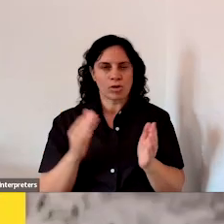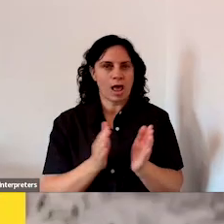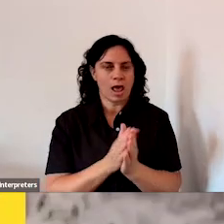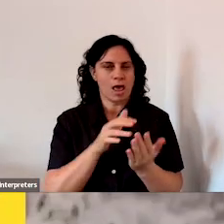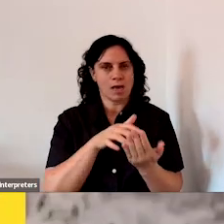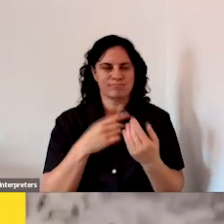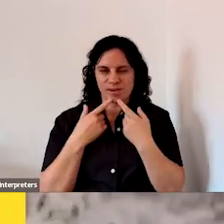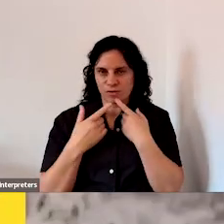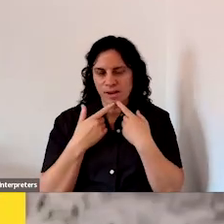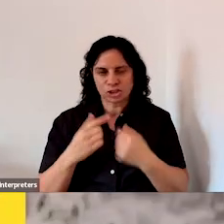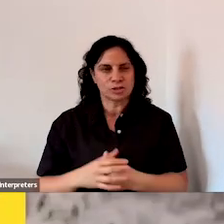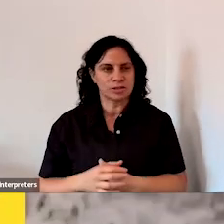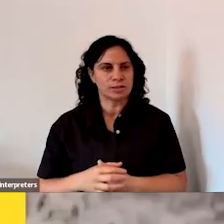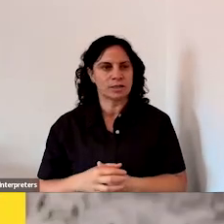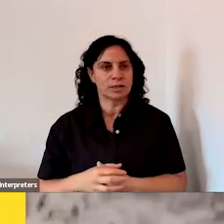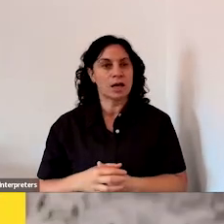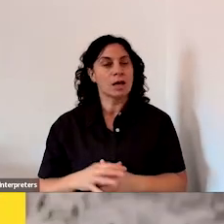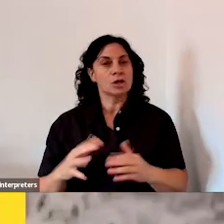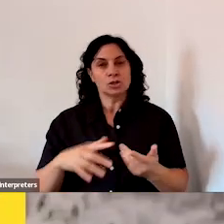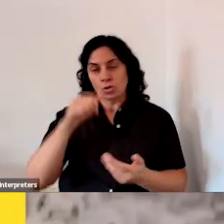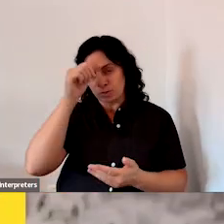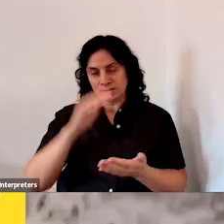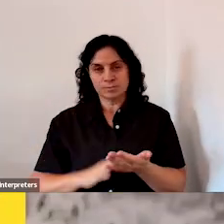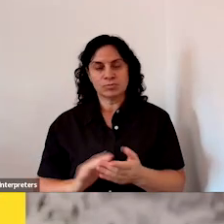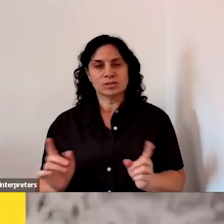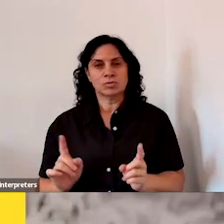So one of these experiences is experiences of discrimination.